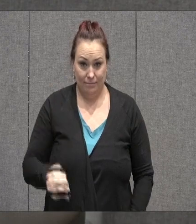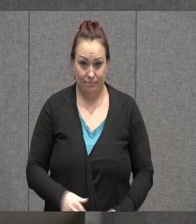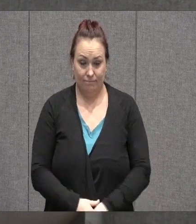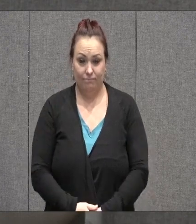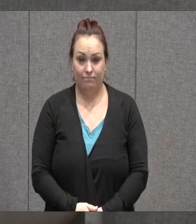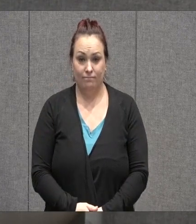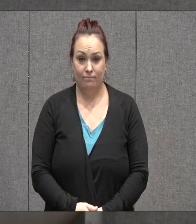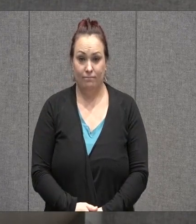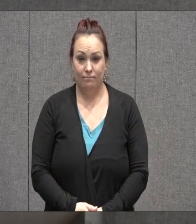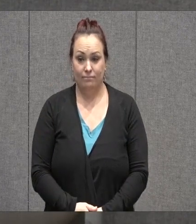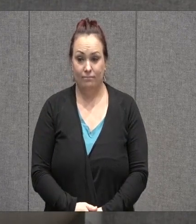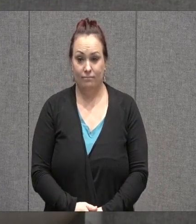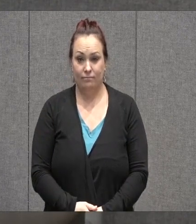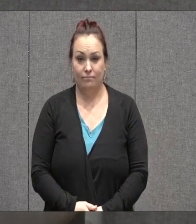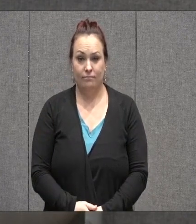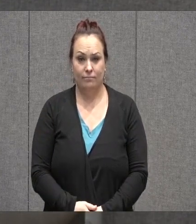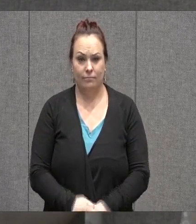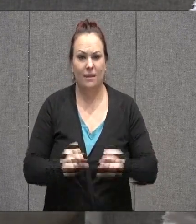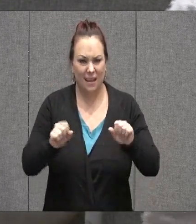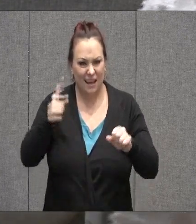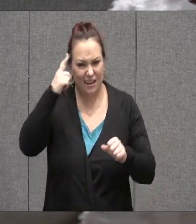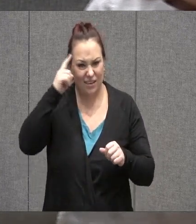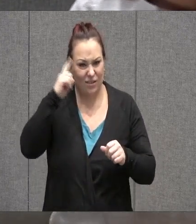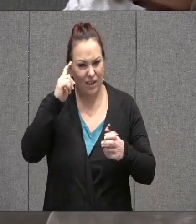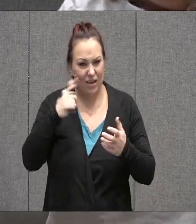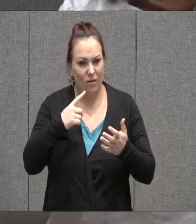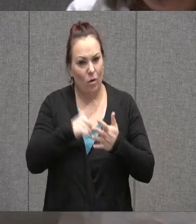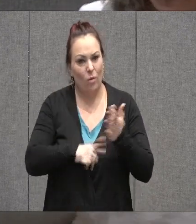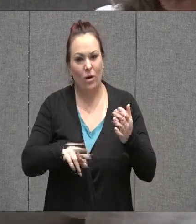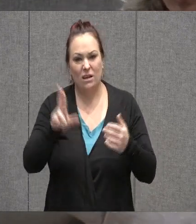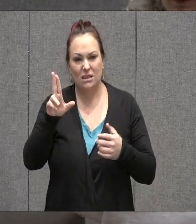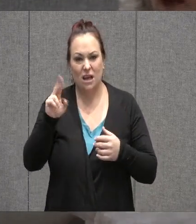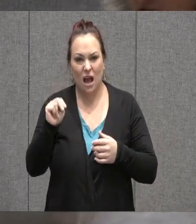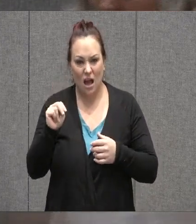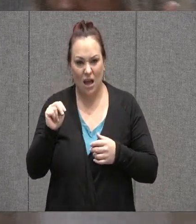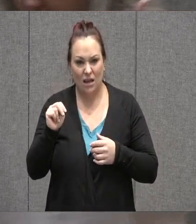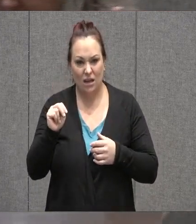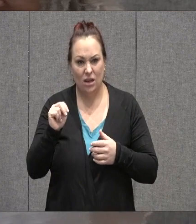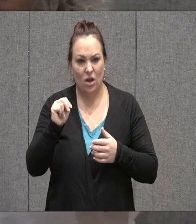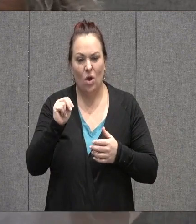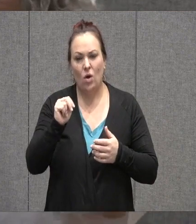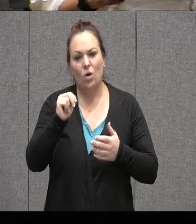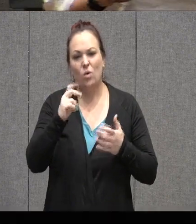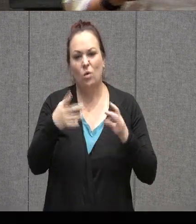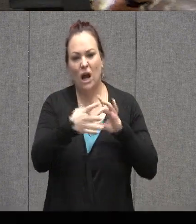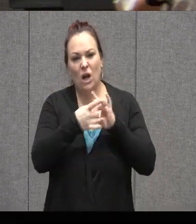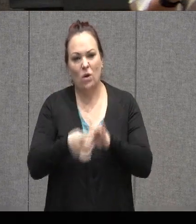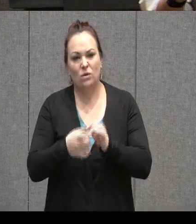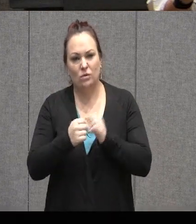Hm, can you think of what un would mean and think of any words that un goes at the beginning of?